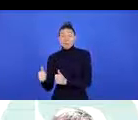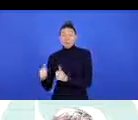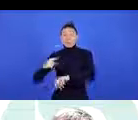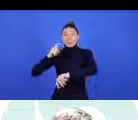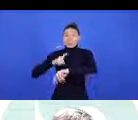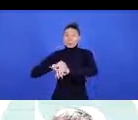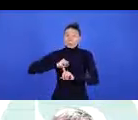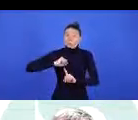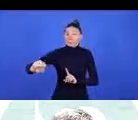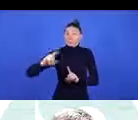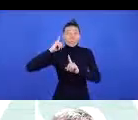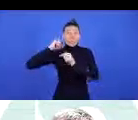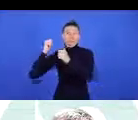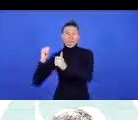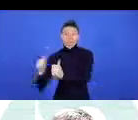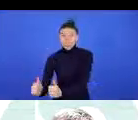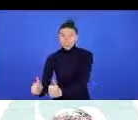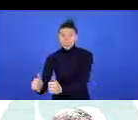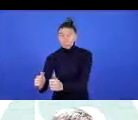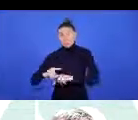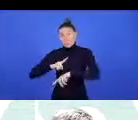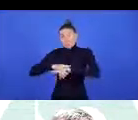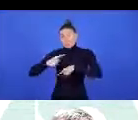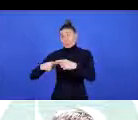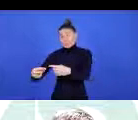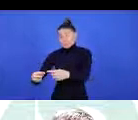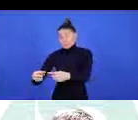severe hearing loss, meaning that their hearing worsen very quickly